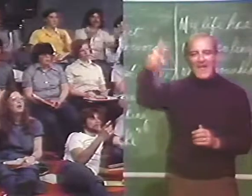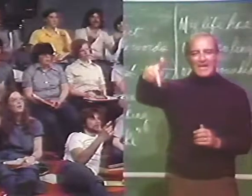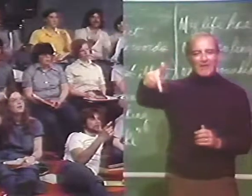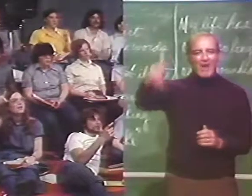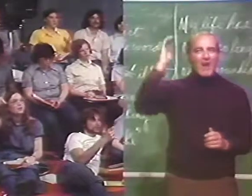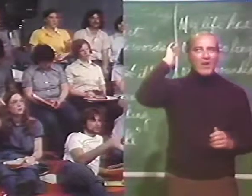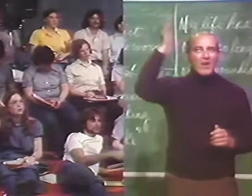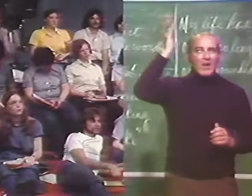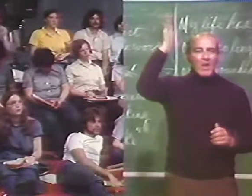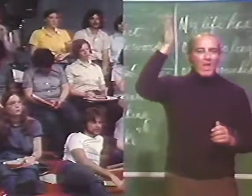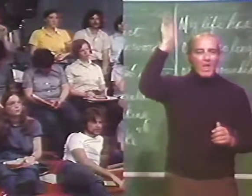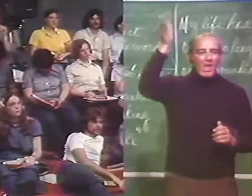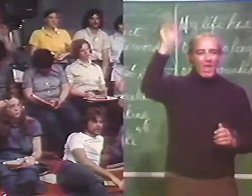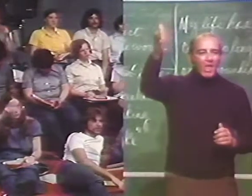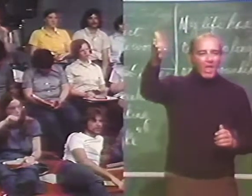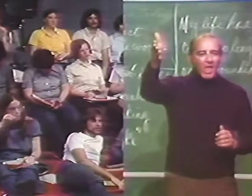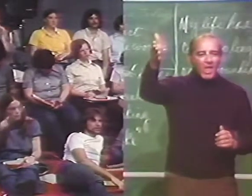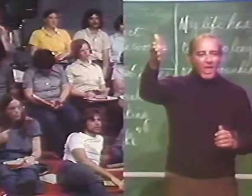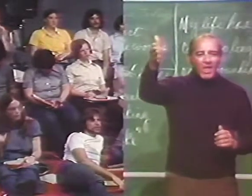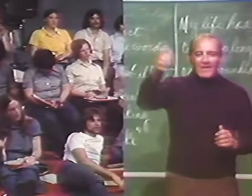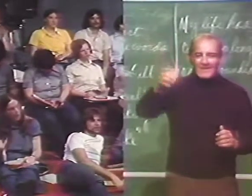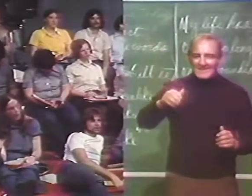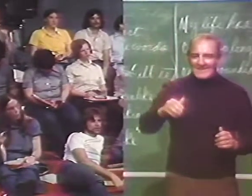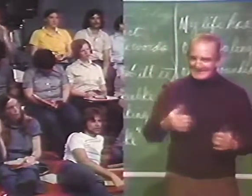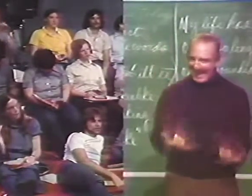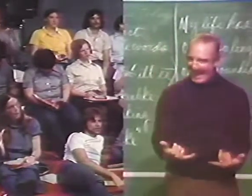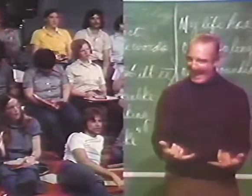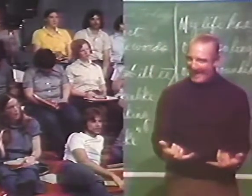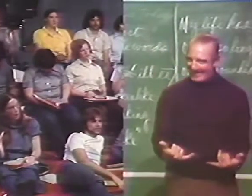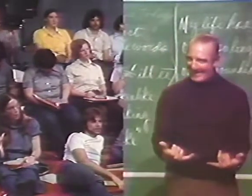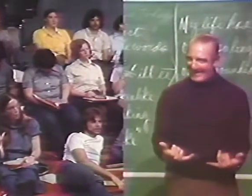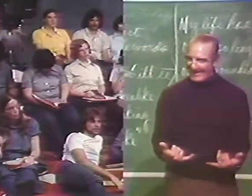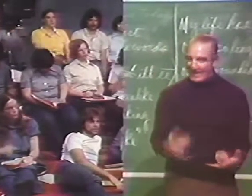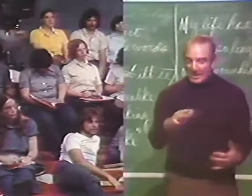WHAT DO WE MEAN "HEREAFTER"? LATER ON.